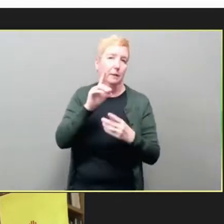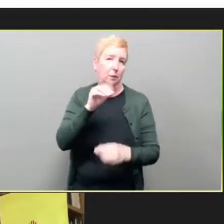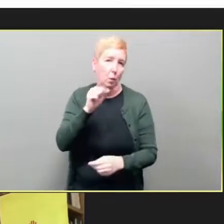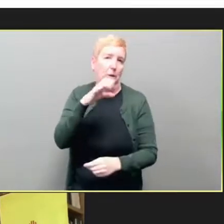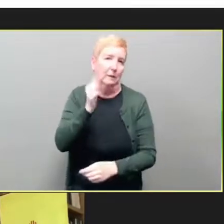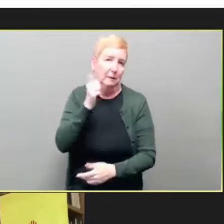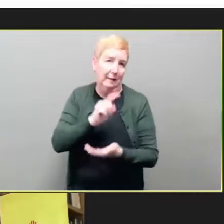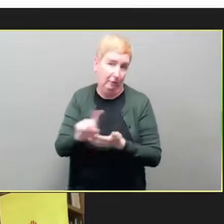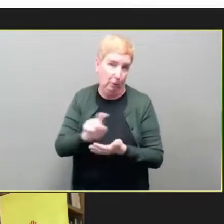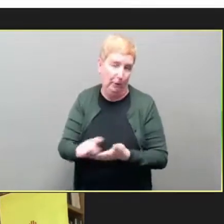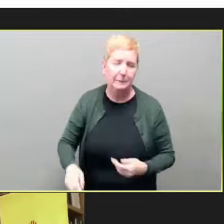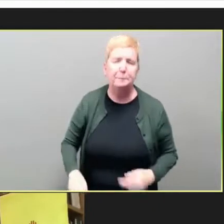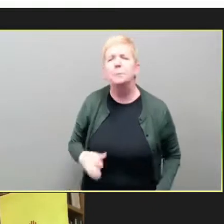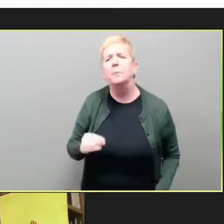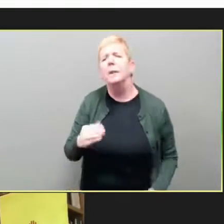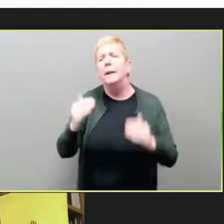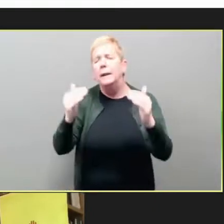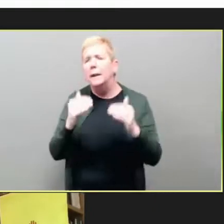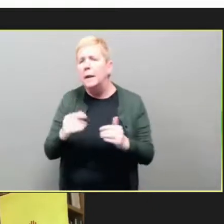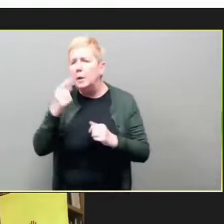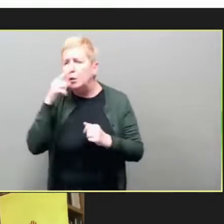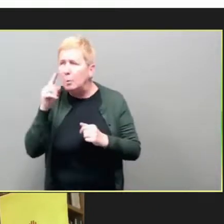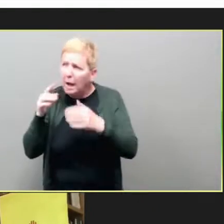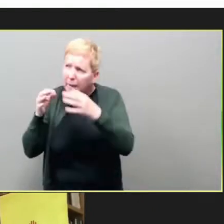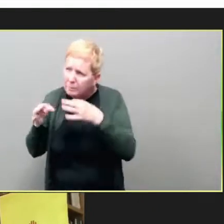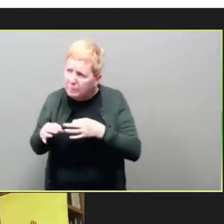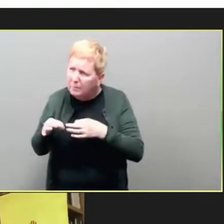And can you clarify your question on the immunization statute?